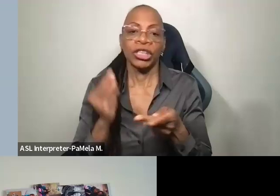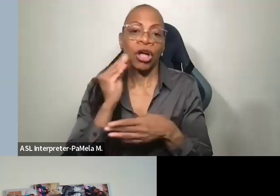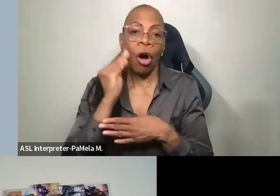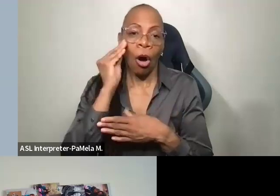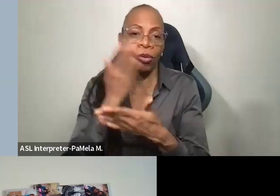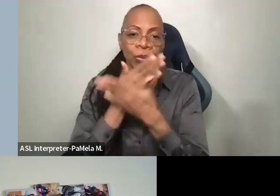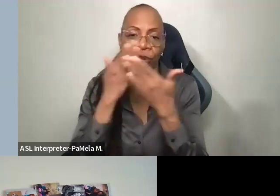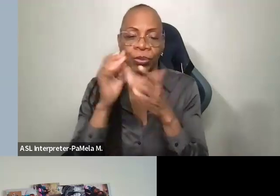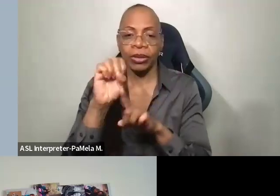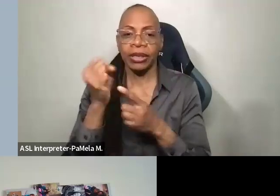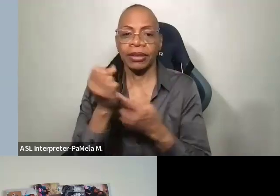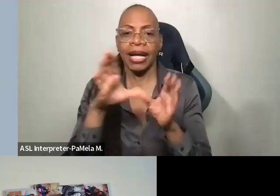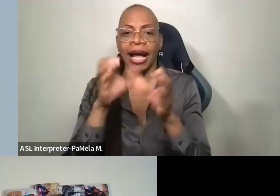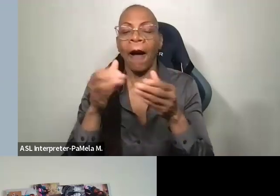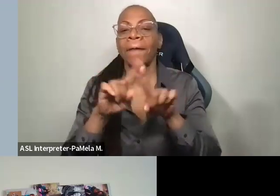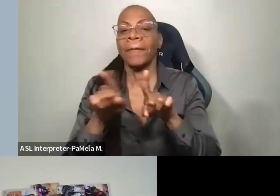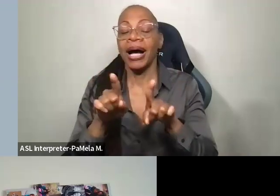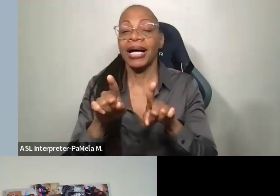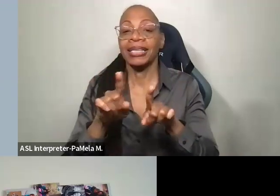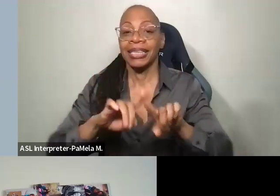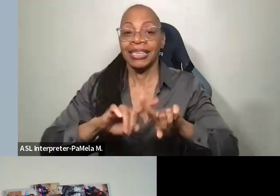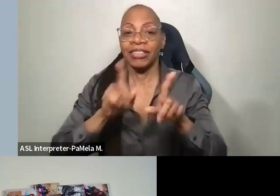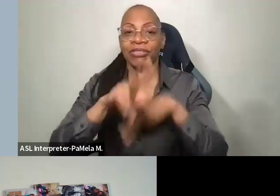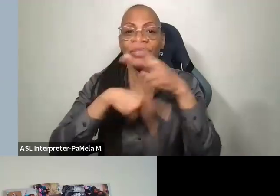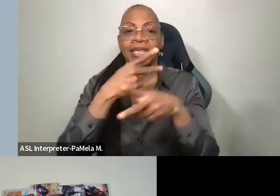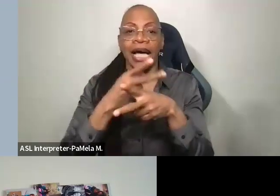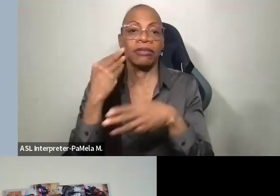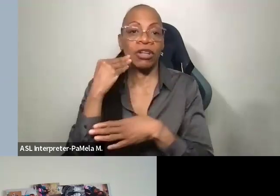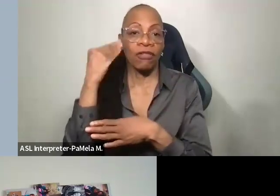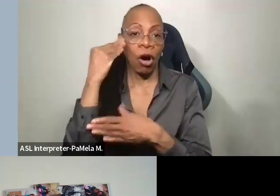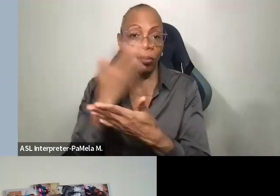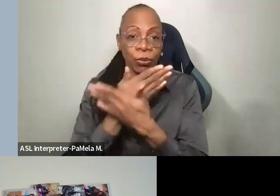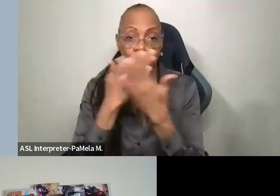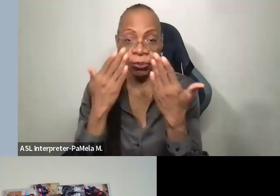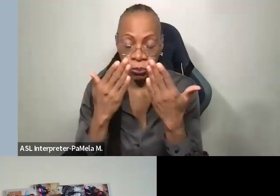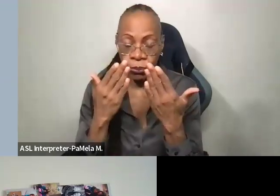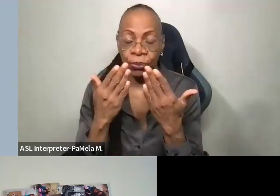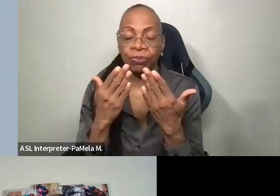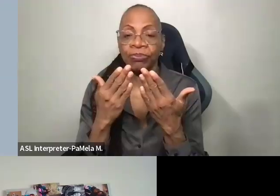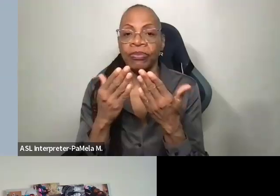but they are distinctly different types of homeless situations in the HMIS data standards.